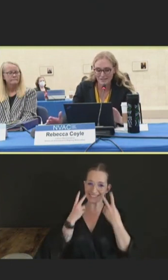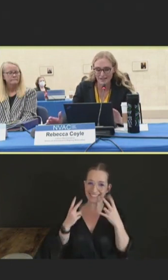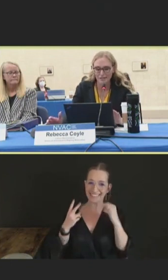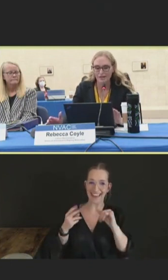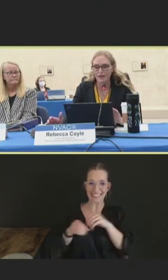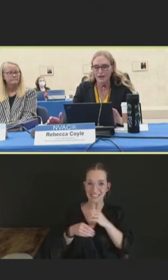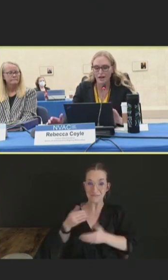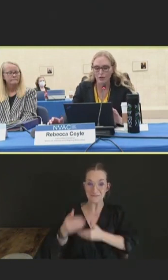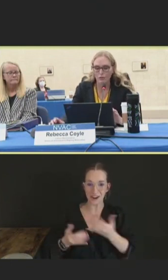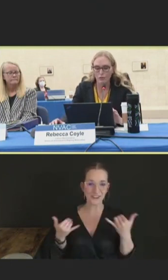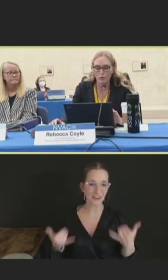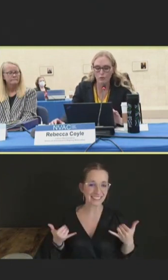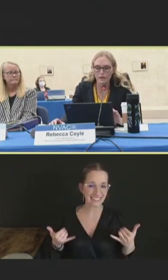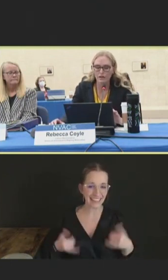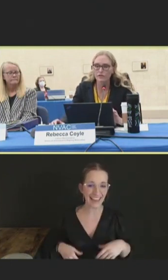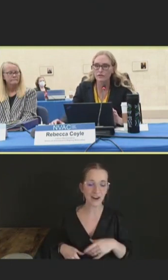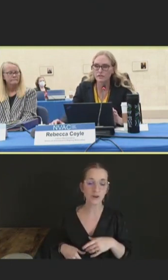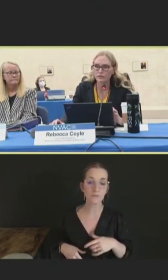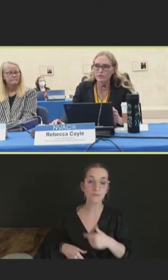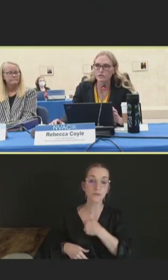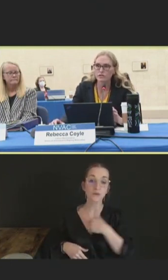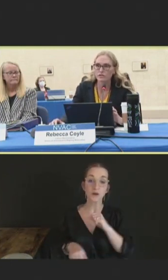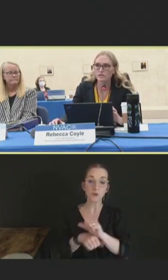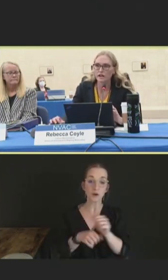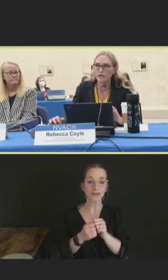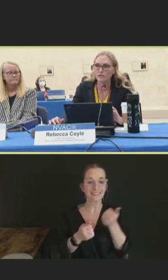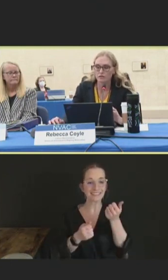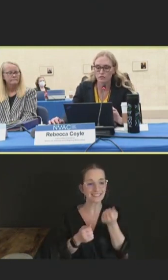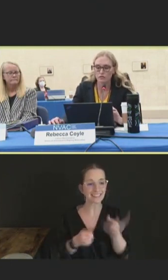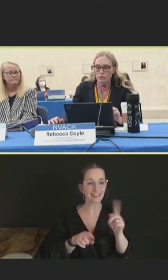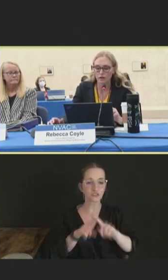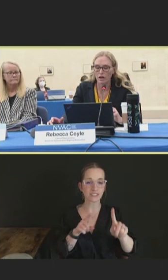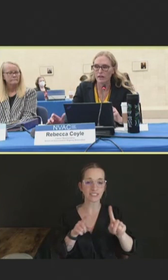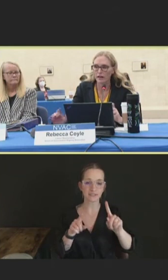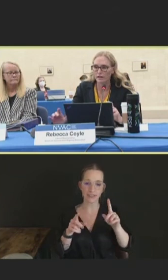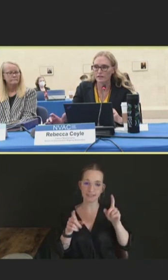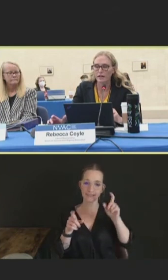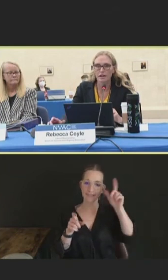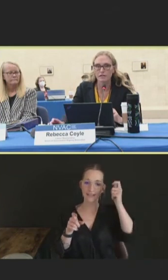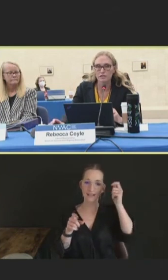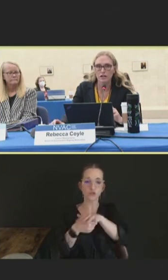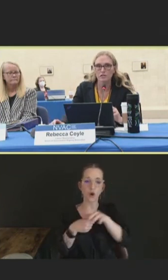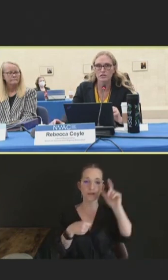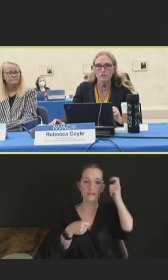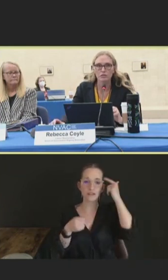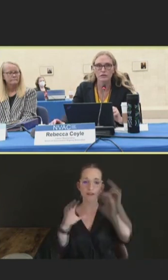now. We're working with several jurisdictions now to work on that data exchange and are exploring